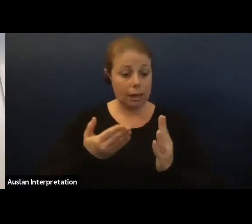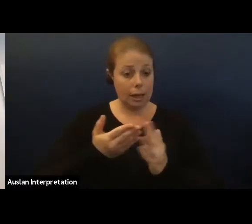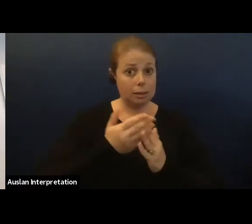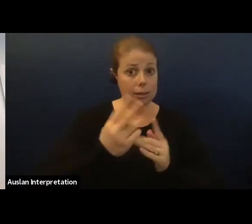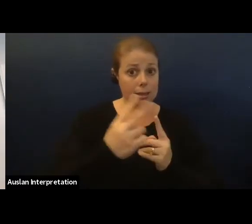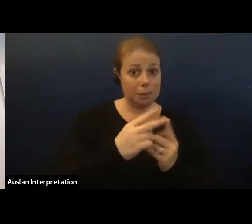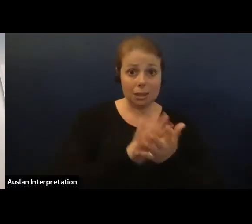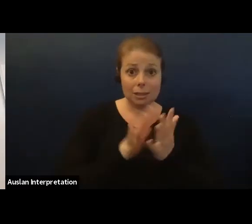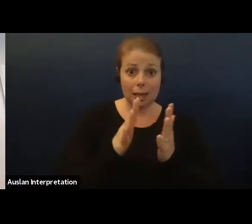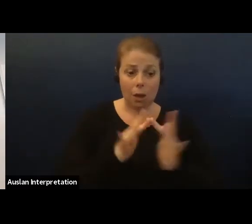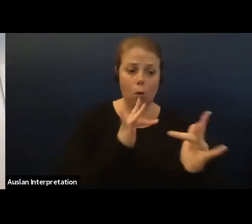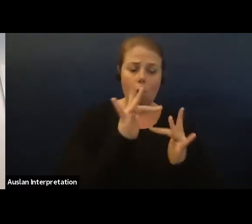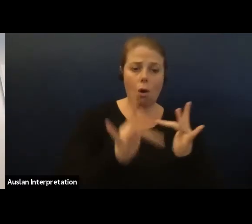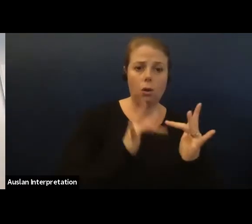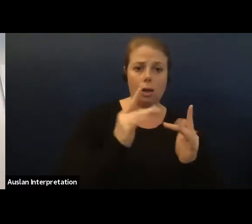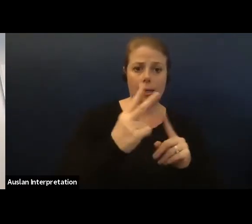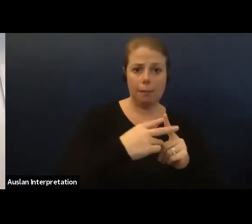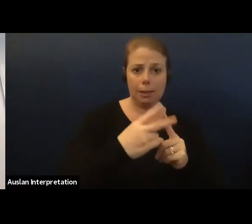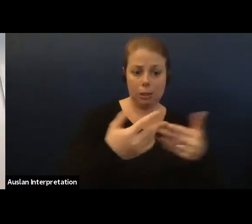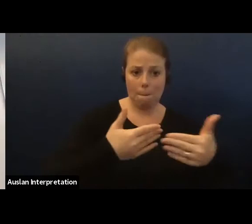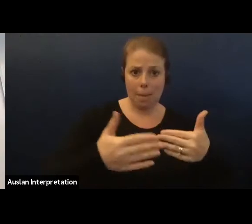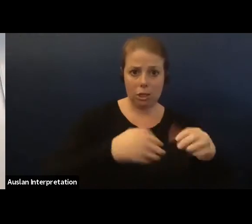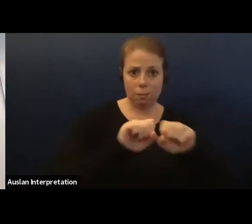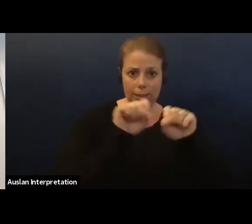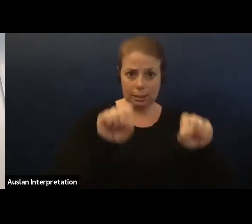which is the same online portal that you will use to apply to be a peer.